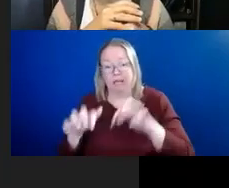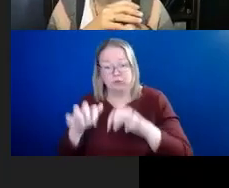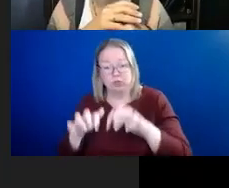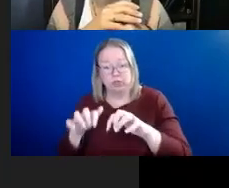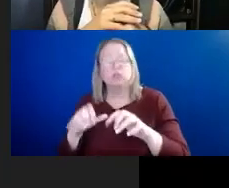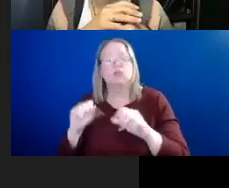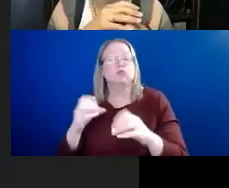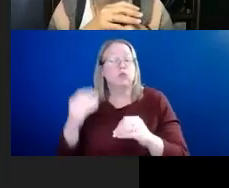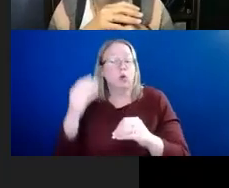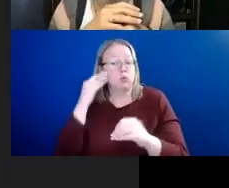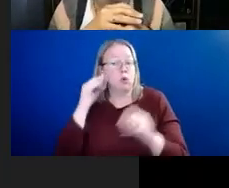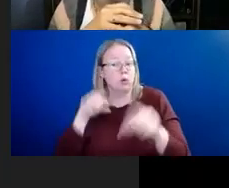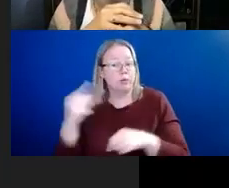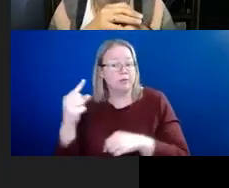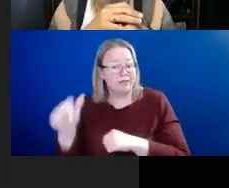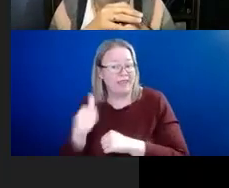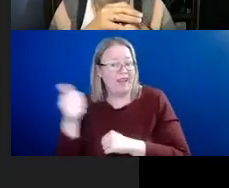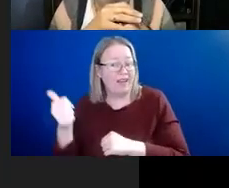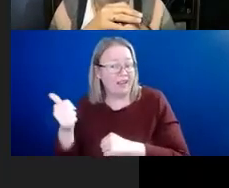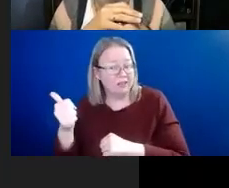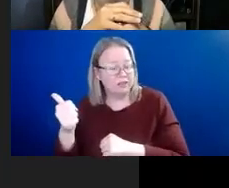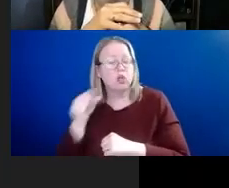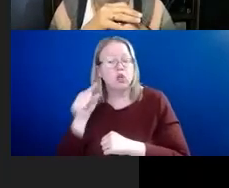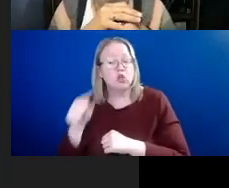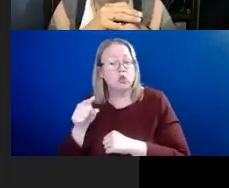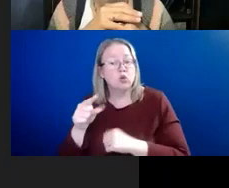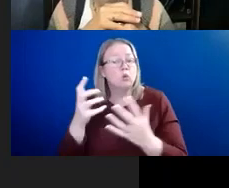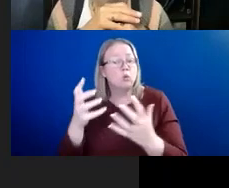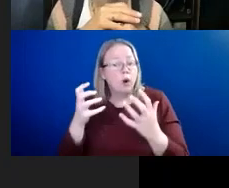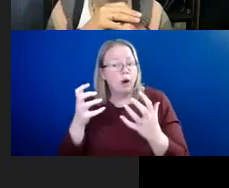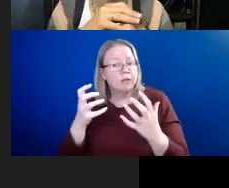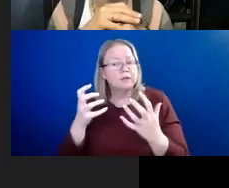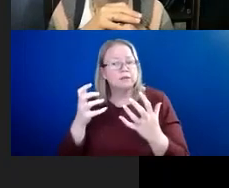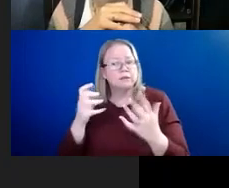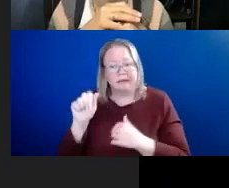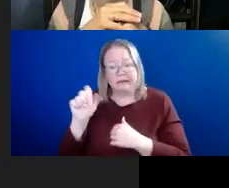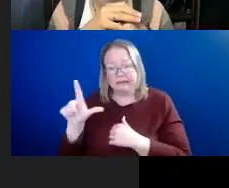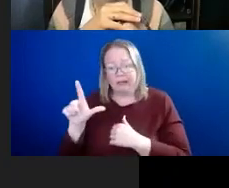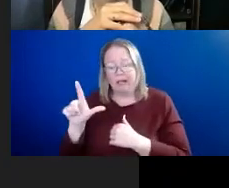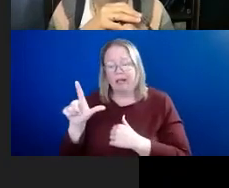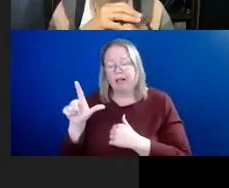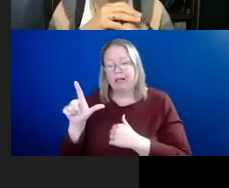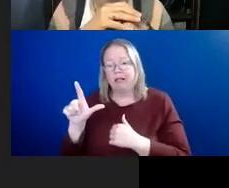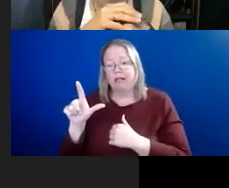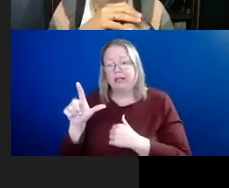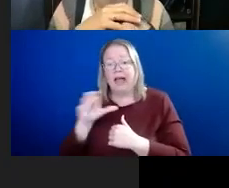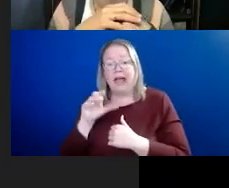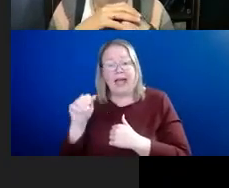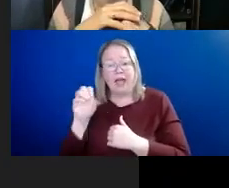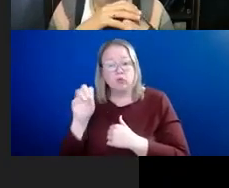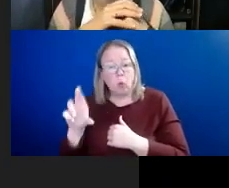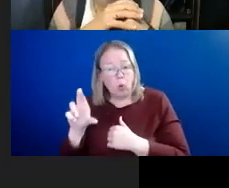attending something else and you are seeking an 13:21:00 ASL and/or a captioner